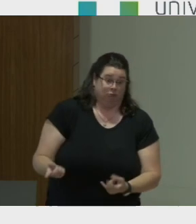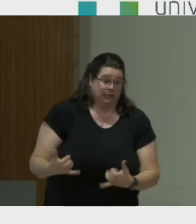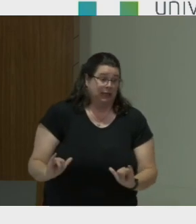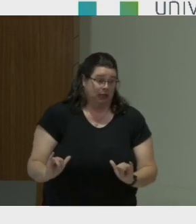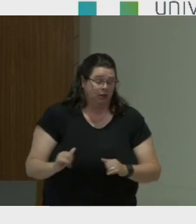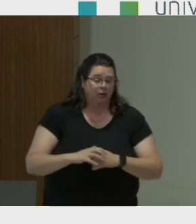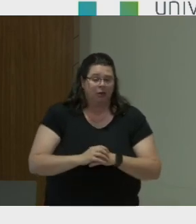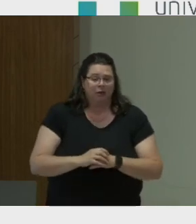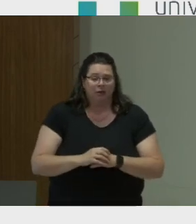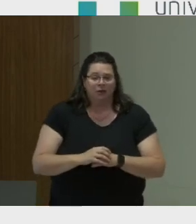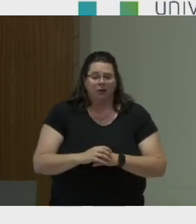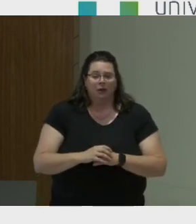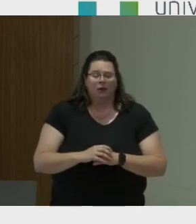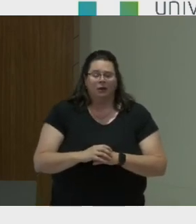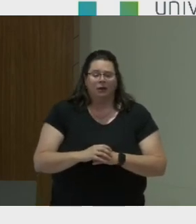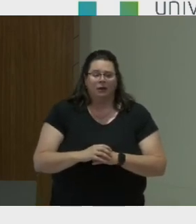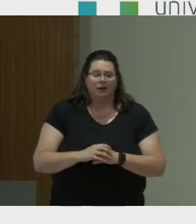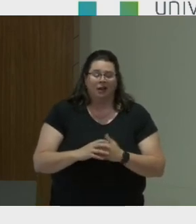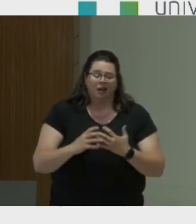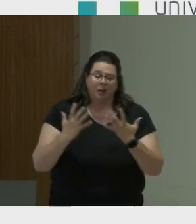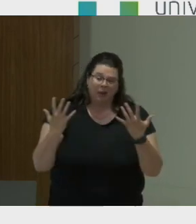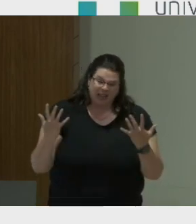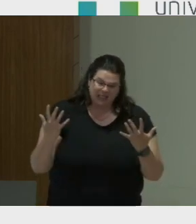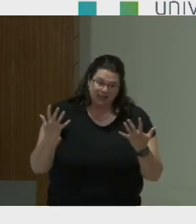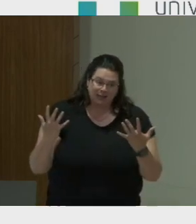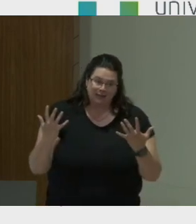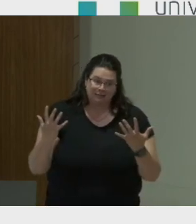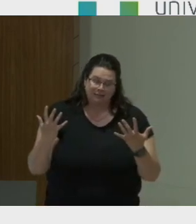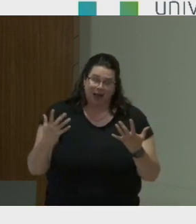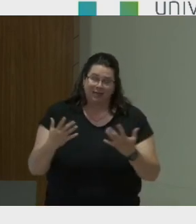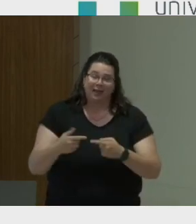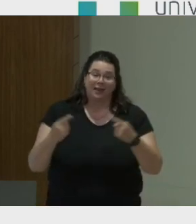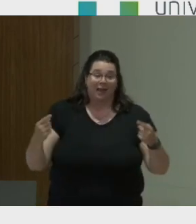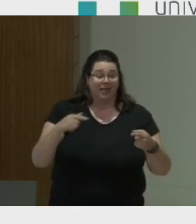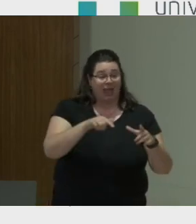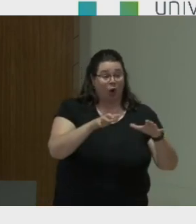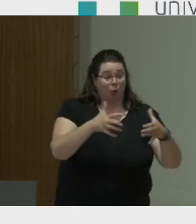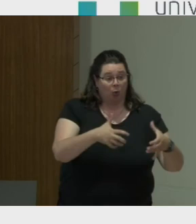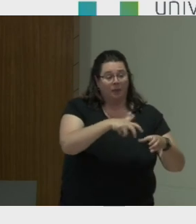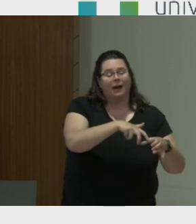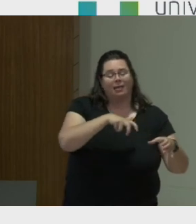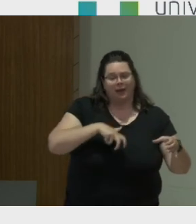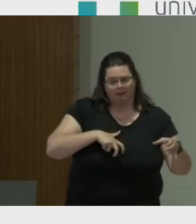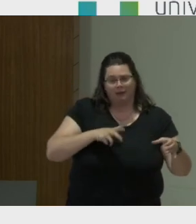But on the other side, the same group, I left Rostock, went to Ulm, but the same group in